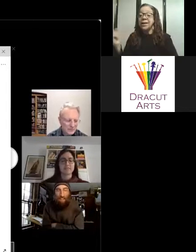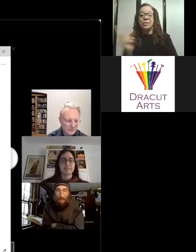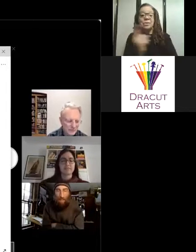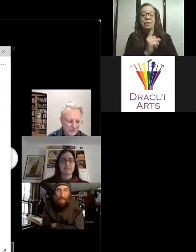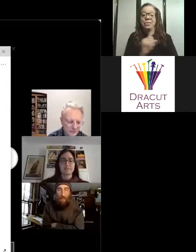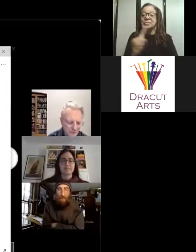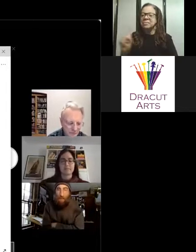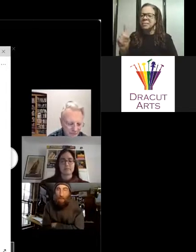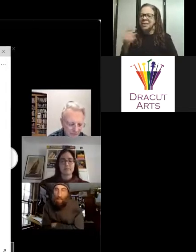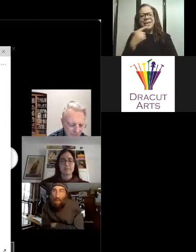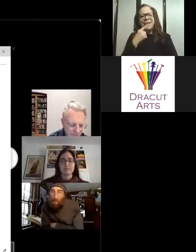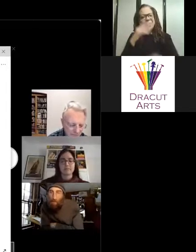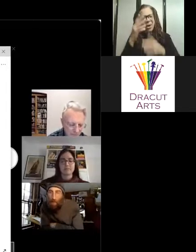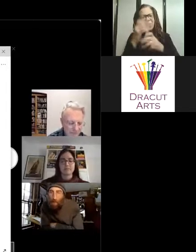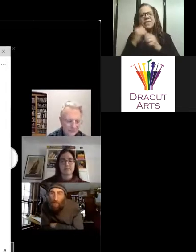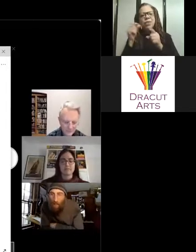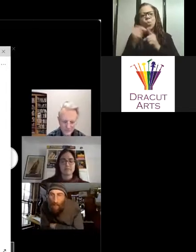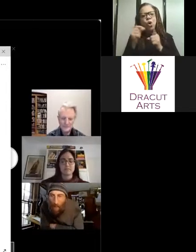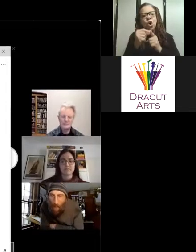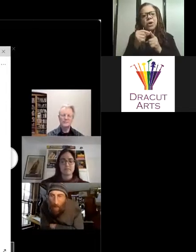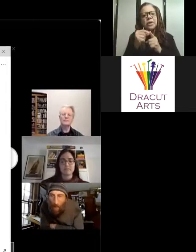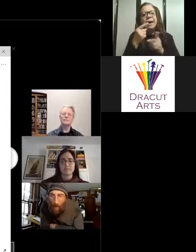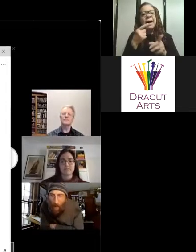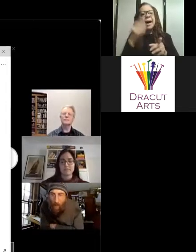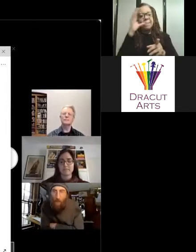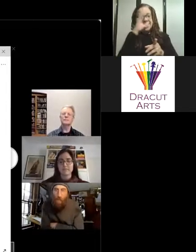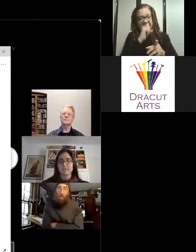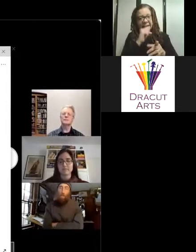let me go get the wording of that, I believe it came from that-- uh, there are a couple